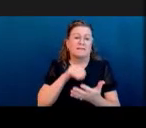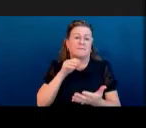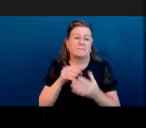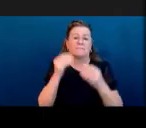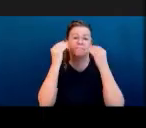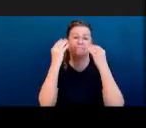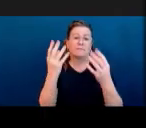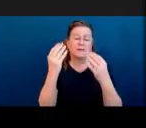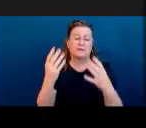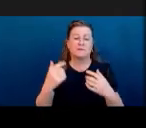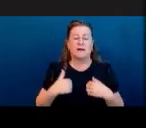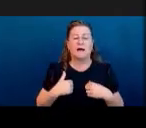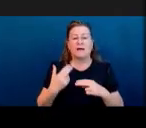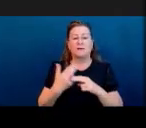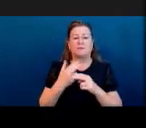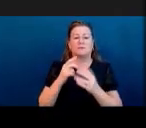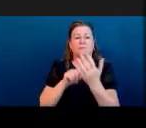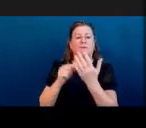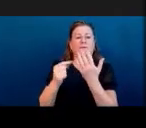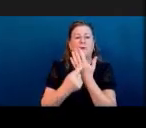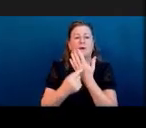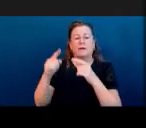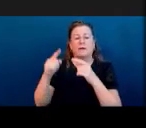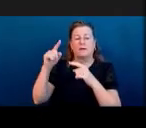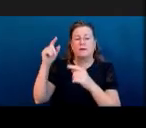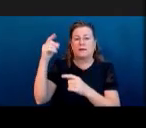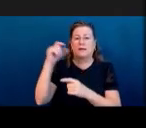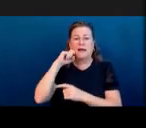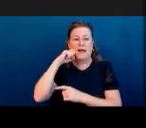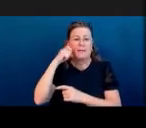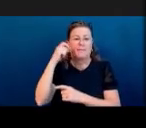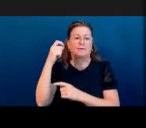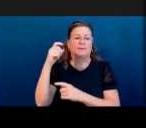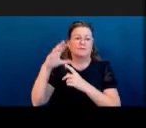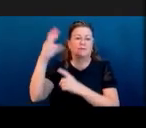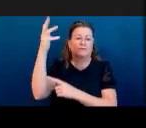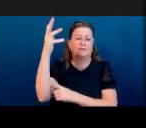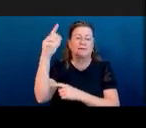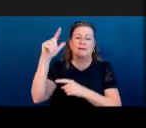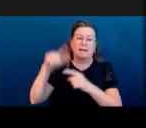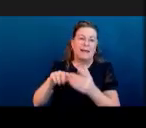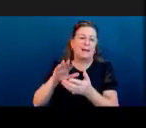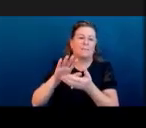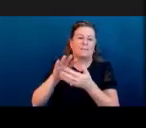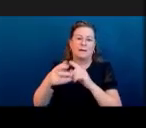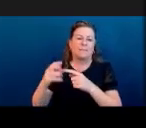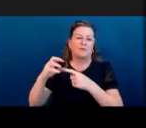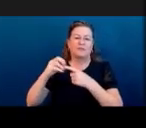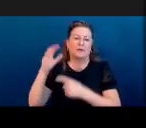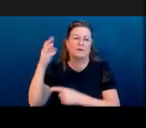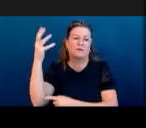metaphor, you can't turn an apple tree into a cherry tree, a lot of feeding therapy in the past and a lot of therapy in the